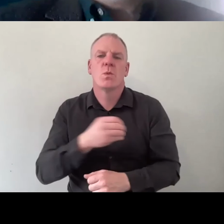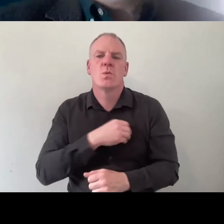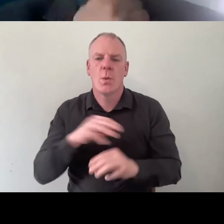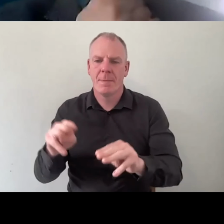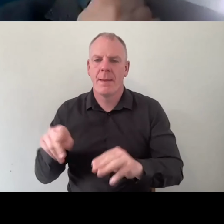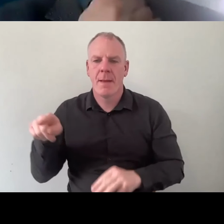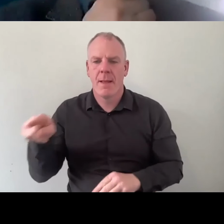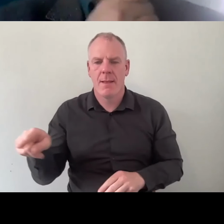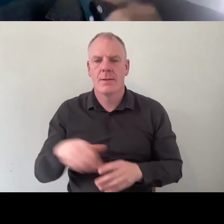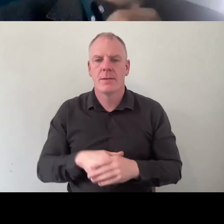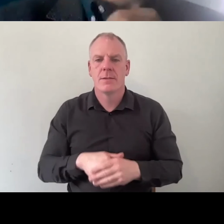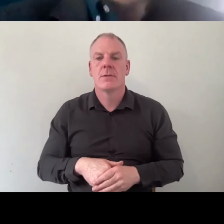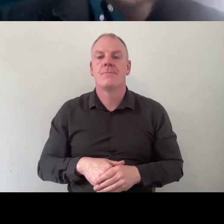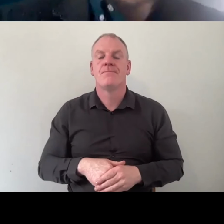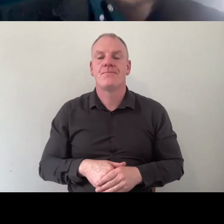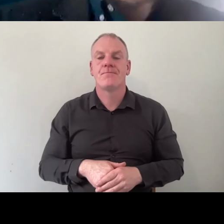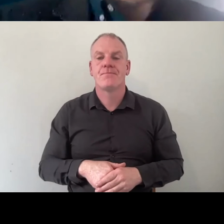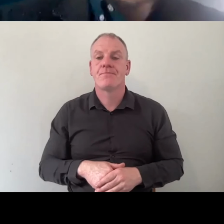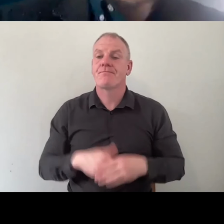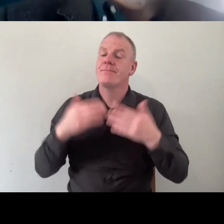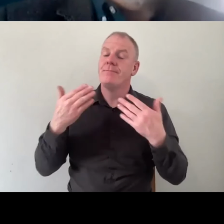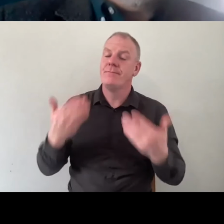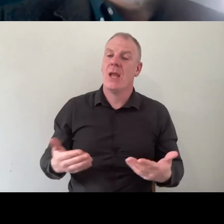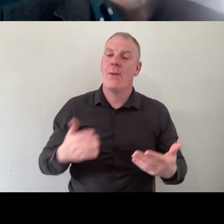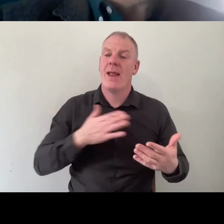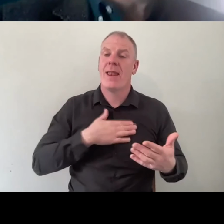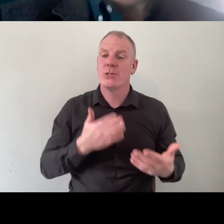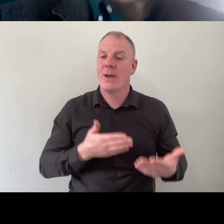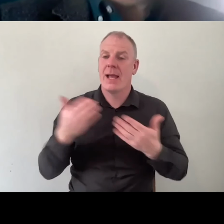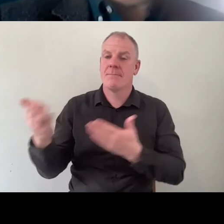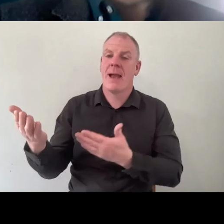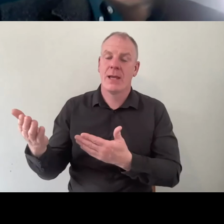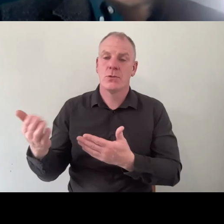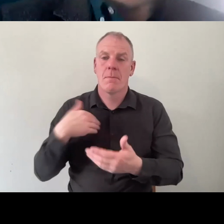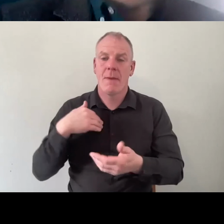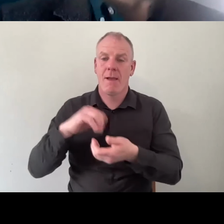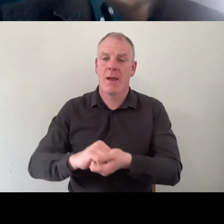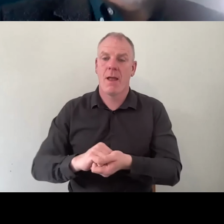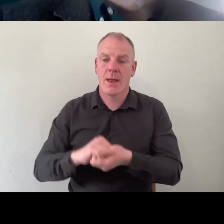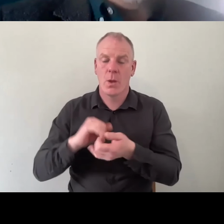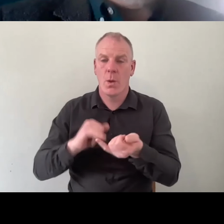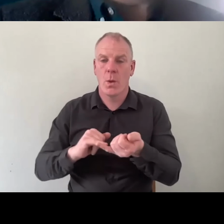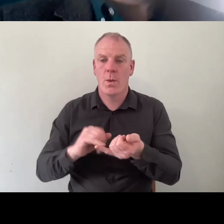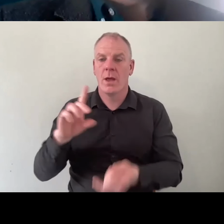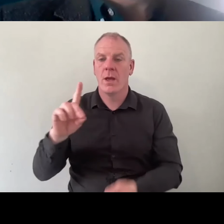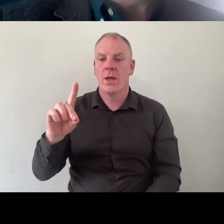So, on that note, I'm going to hand it over to my colleague, Donal Fitzpatrick,